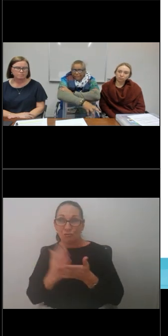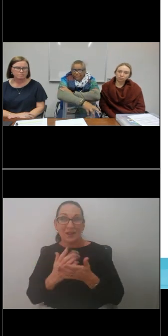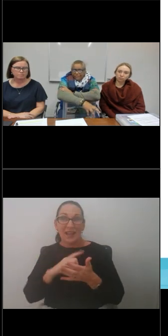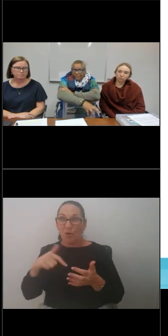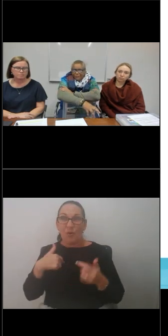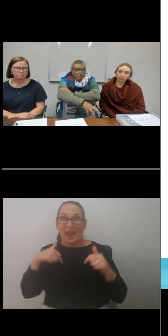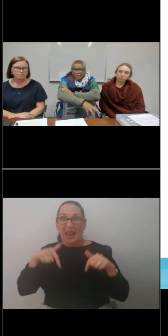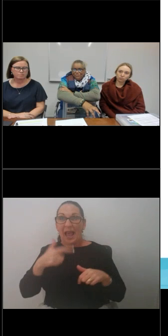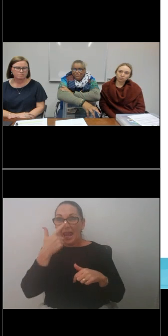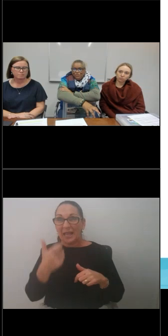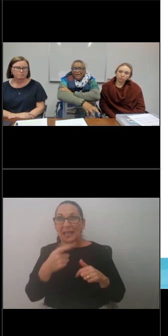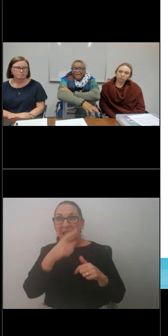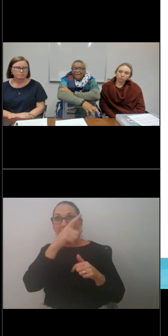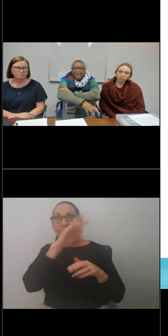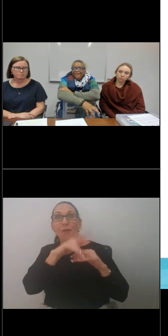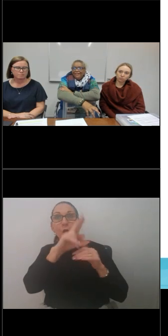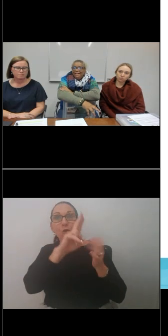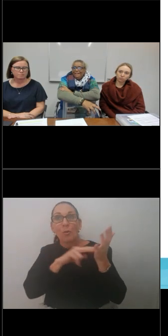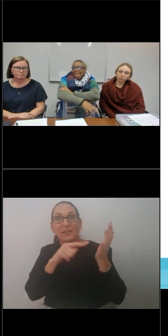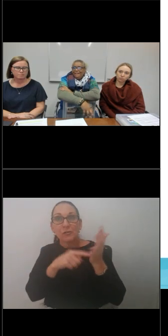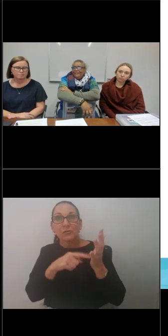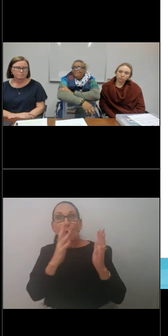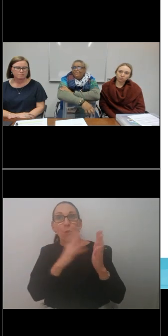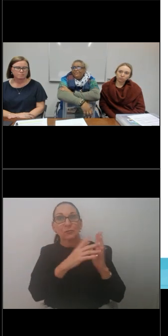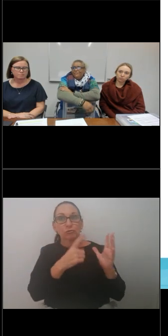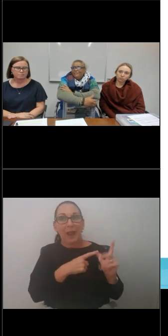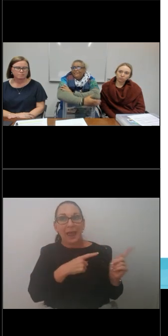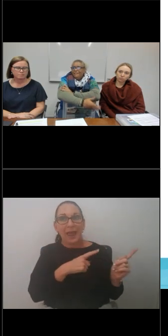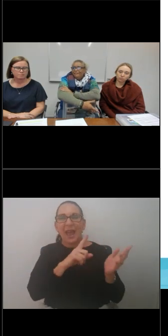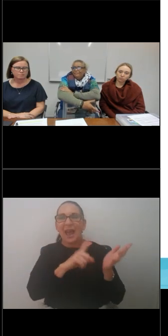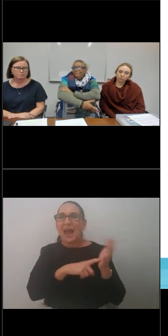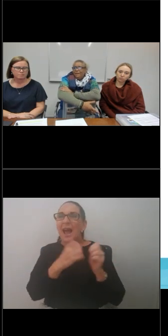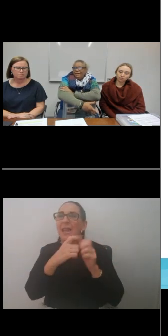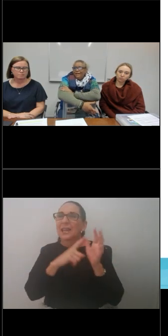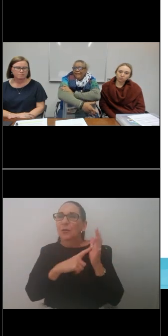Australia Legal Aid commissions thinking about how to do that breaking down those two barriers